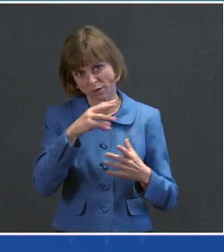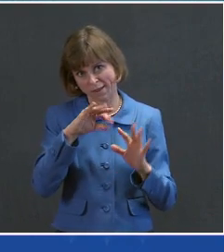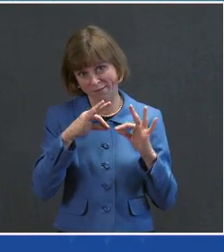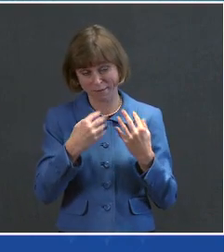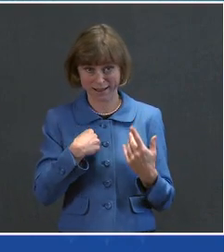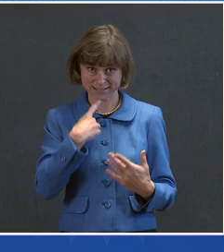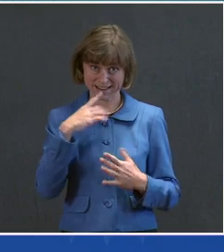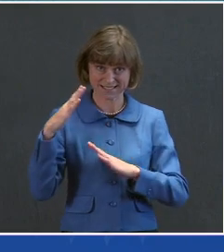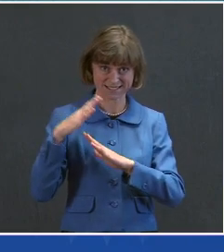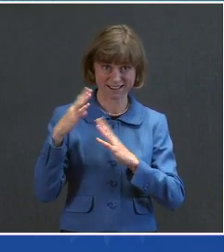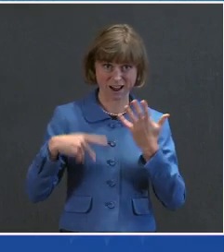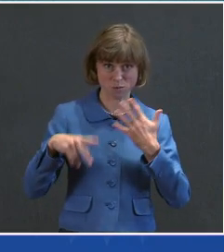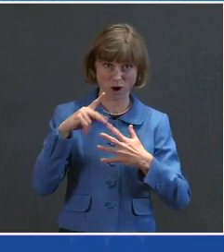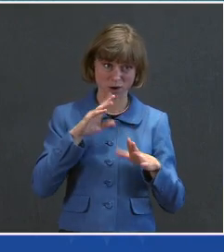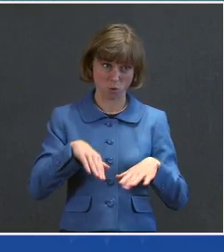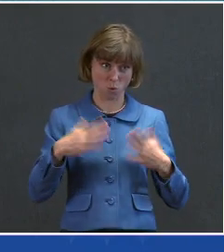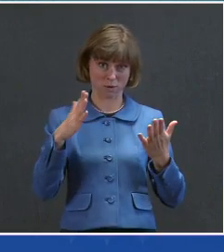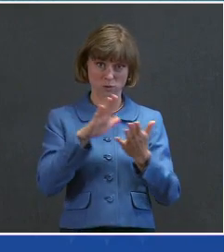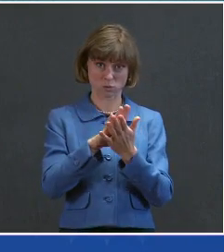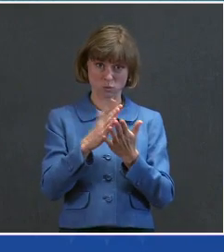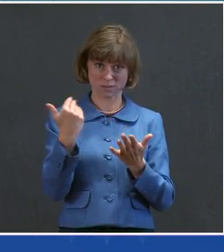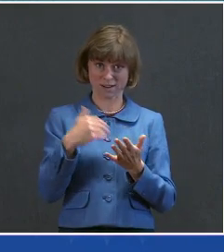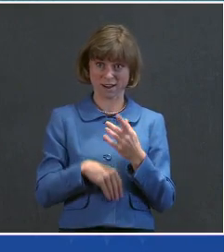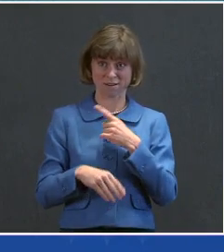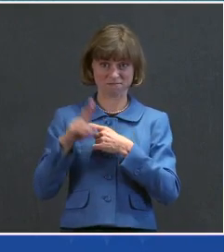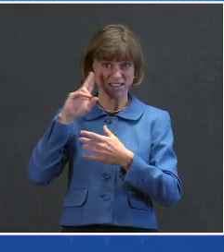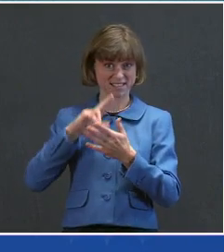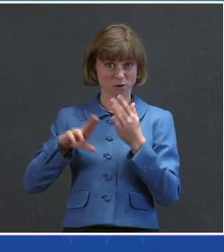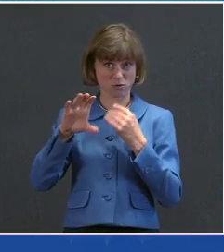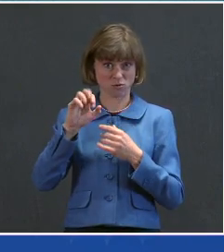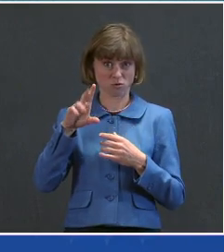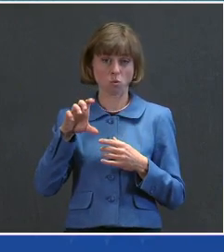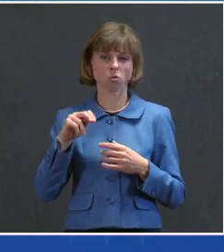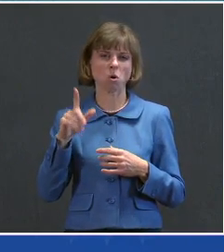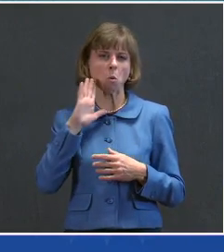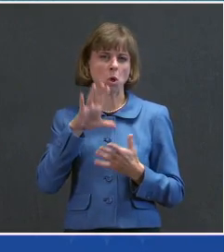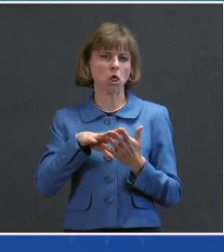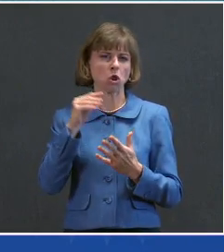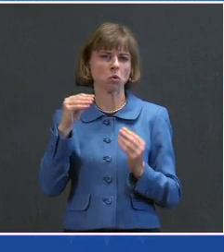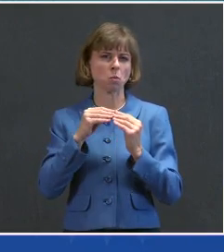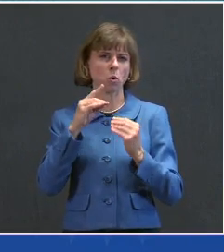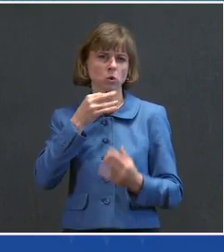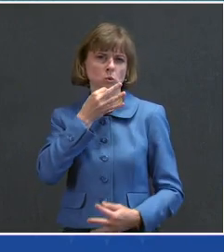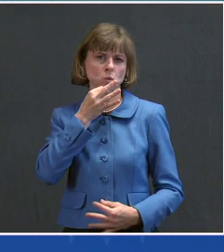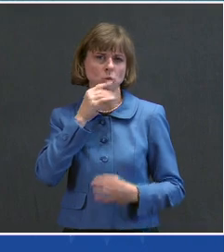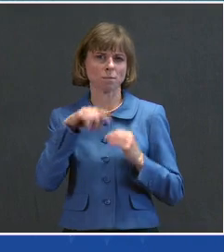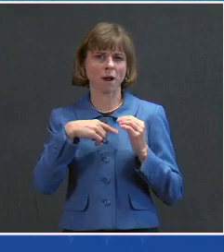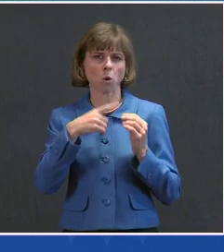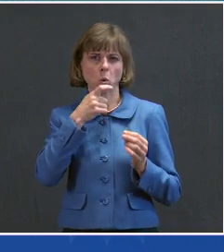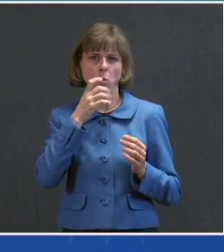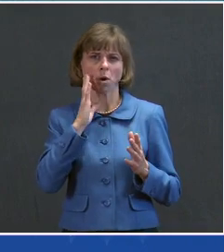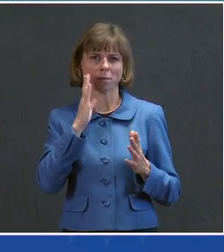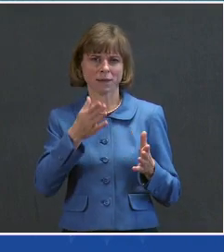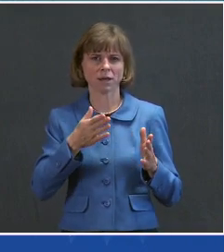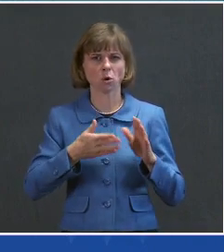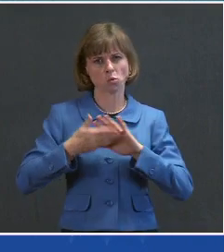reopening schools -- for Secretary Cardona, and I will expect you'll learn more soon on who will be running point on that in the Department of Education as well.